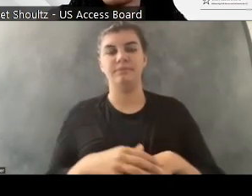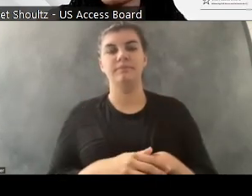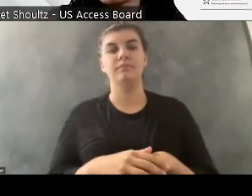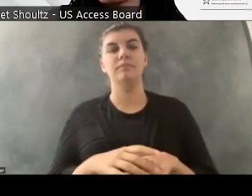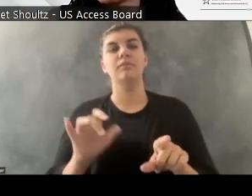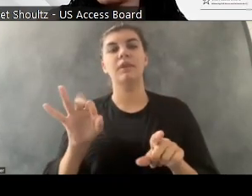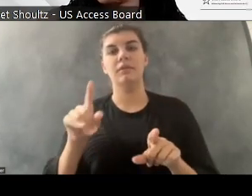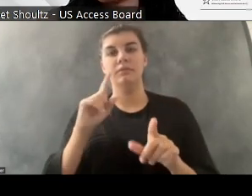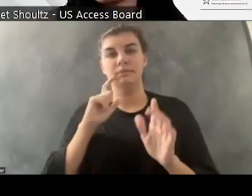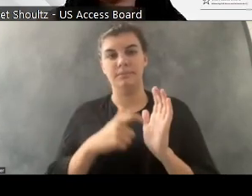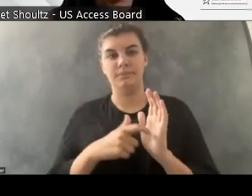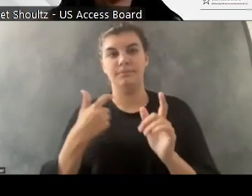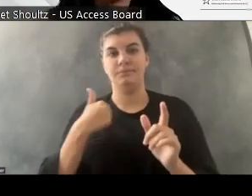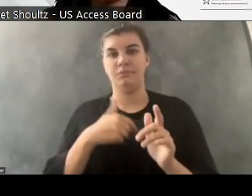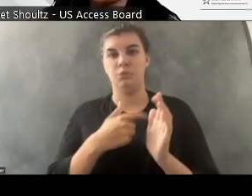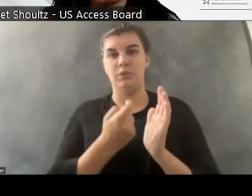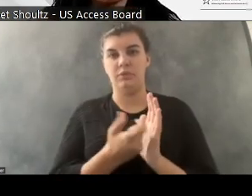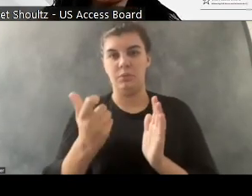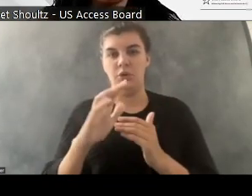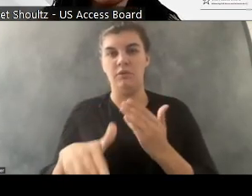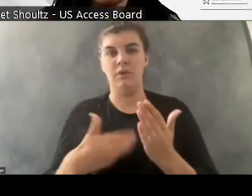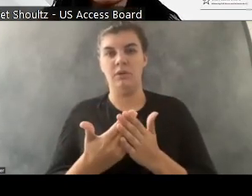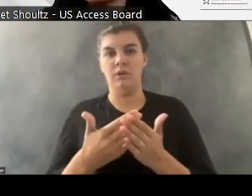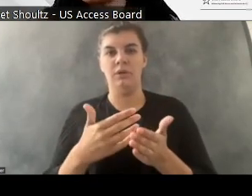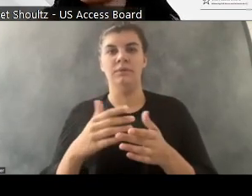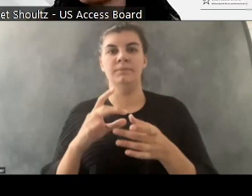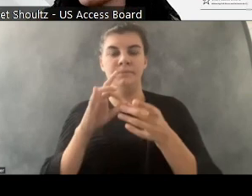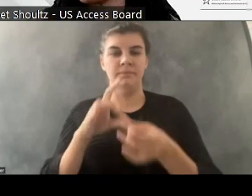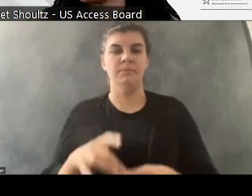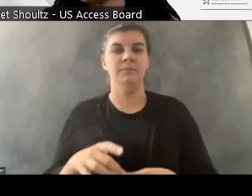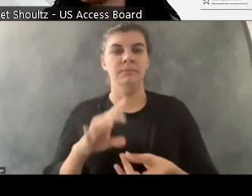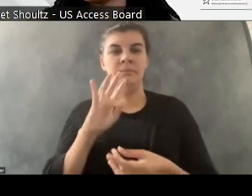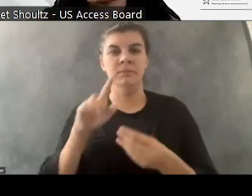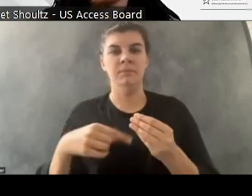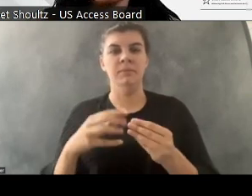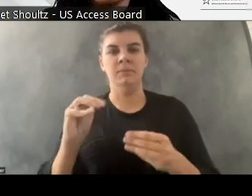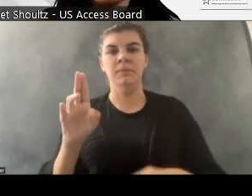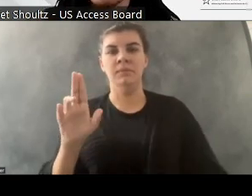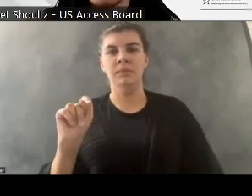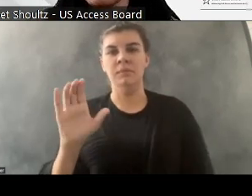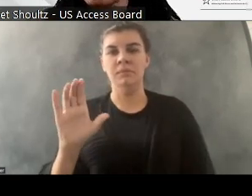may have noticed, we have removed all references to the Manual and Uniform Traffic Control Devices.